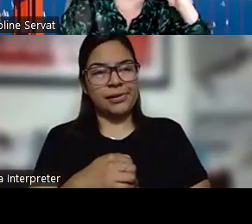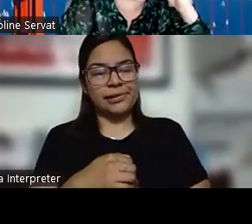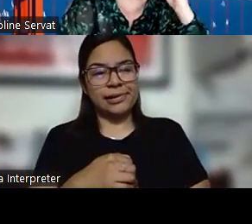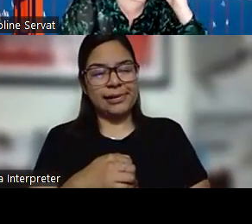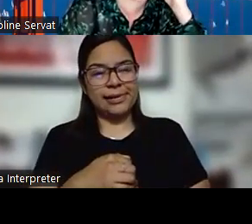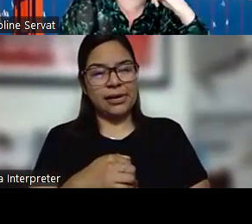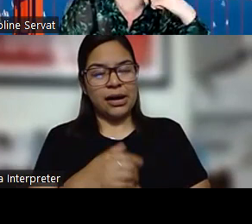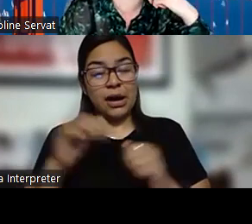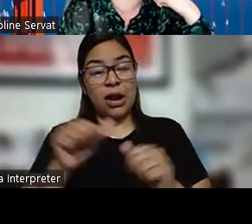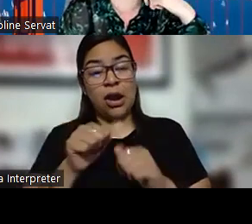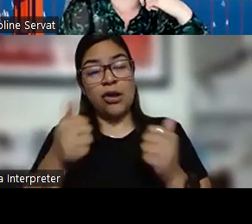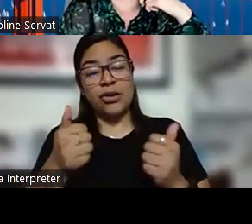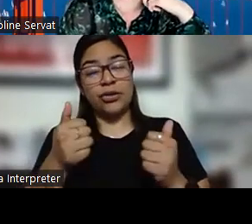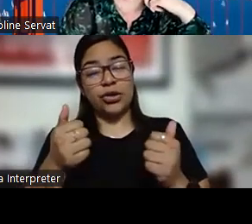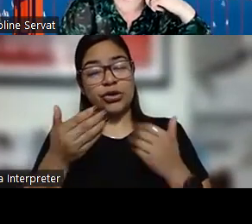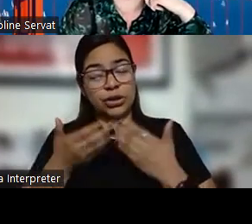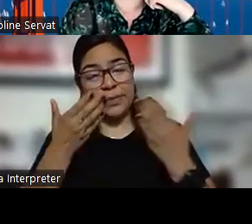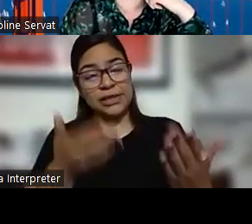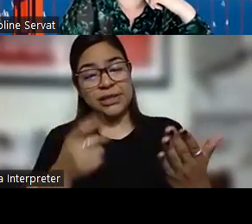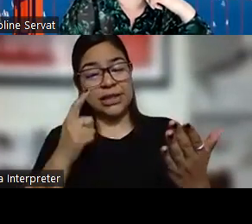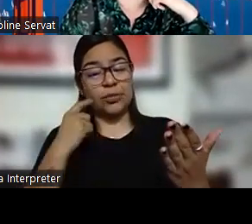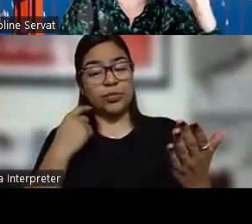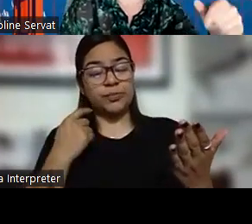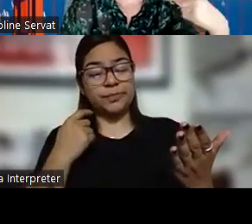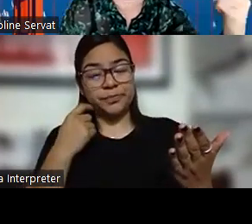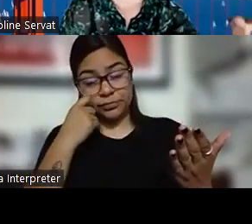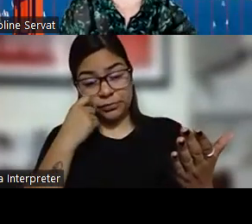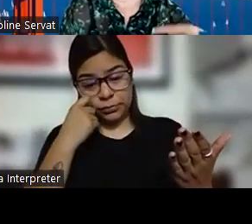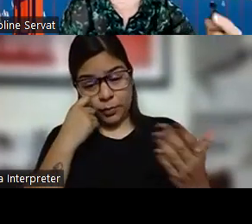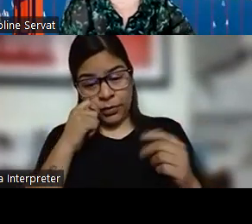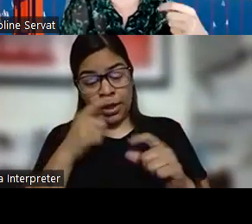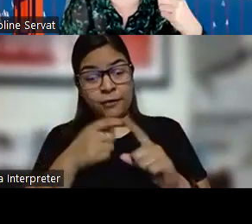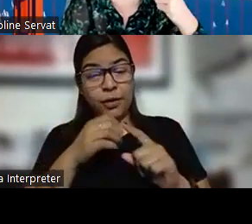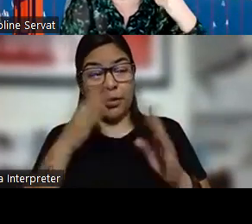too is focus groups potentially on user experience to really continue to surface those unmet needs